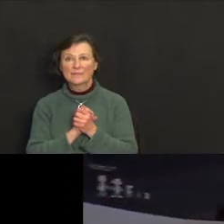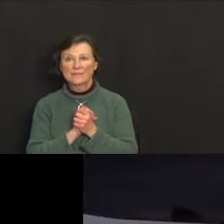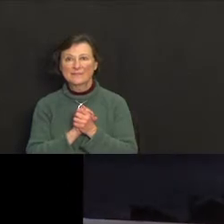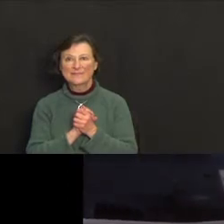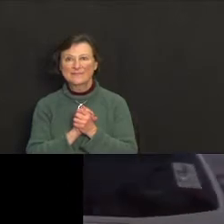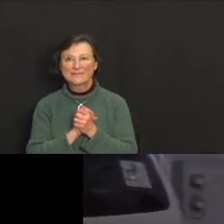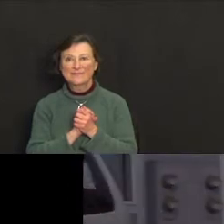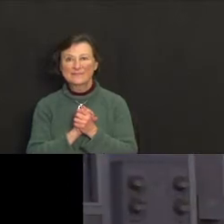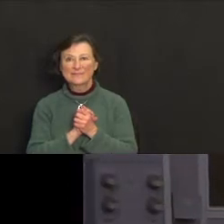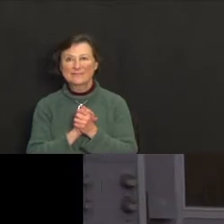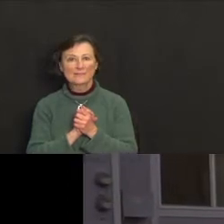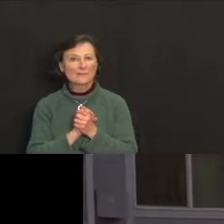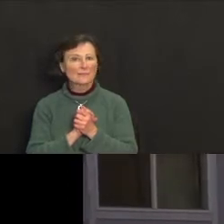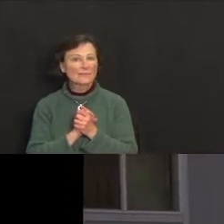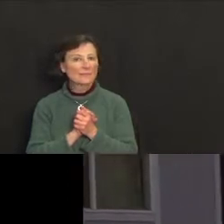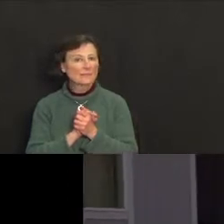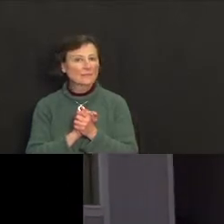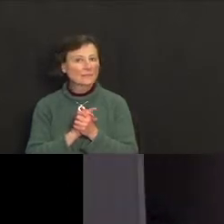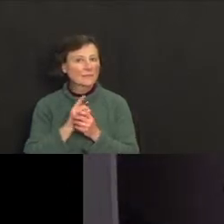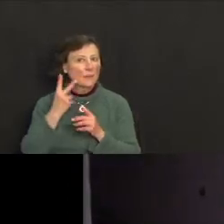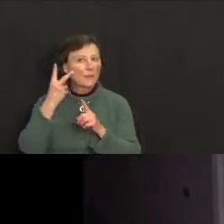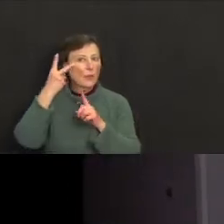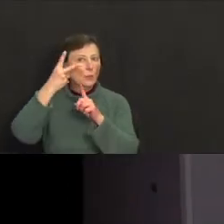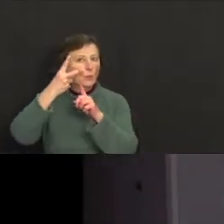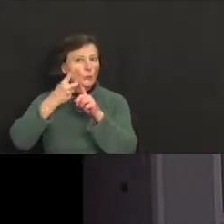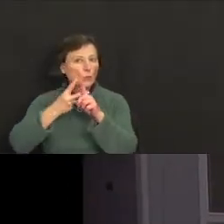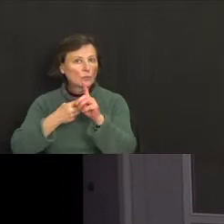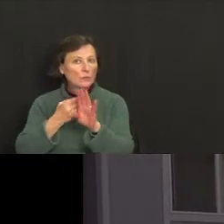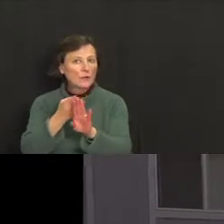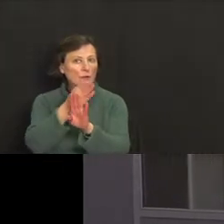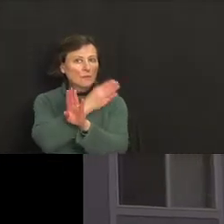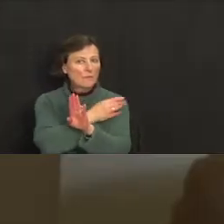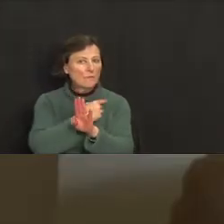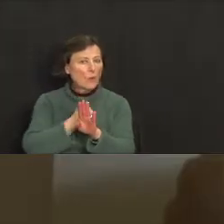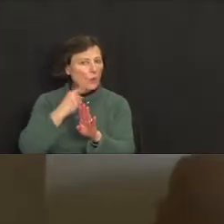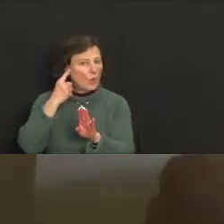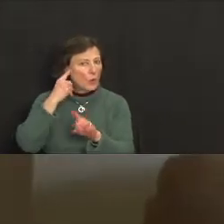For about two months before we actually heard about your shelter we were ironically living